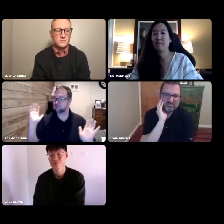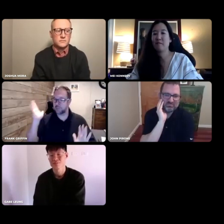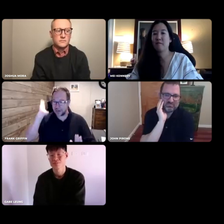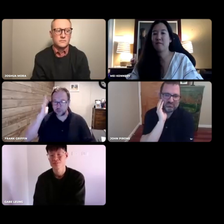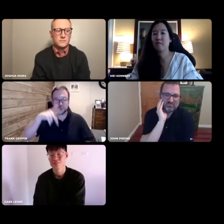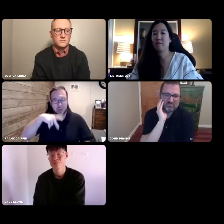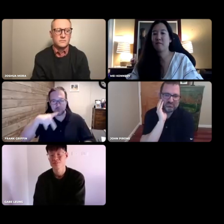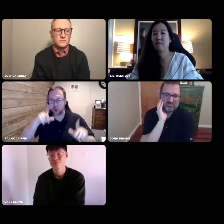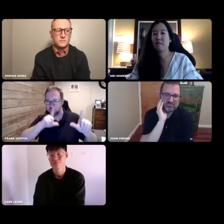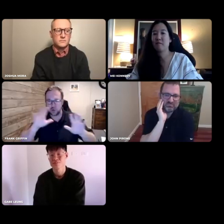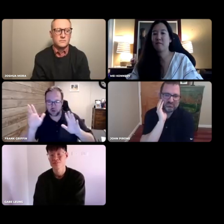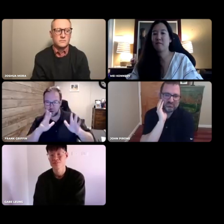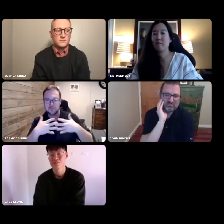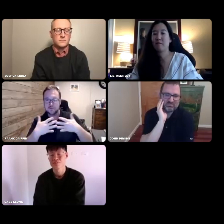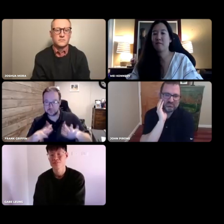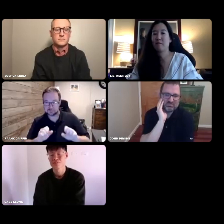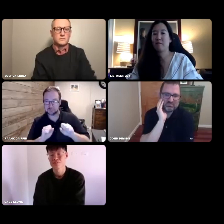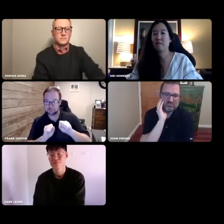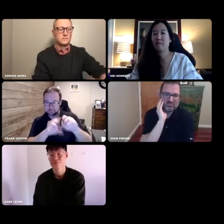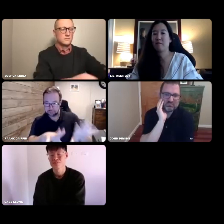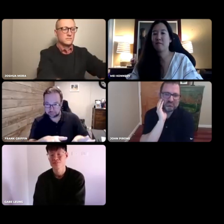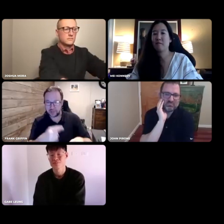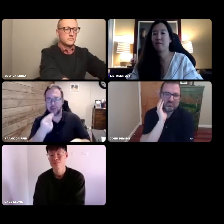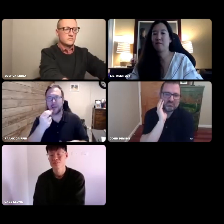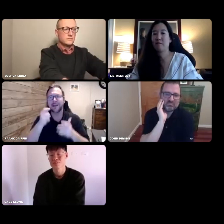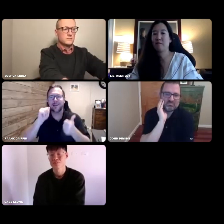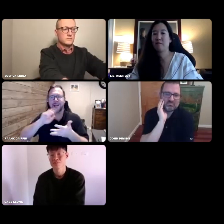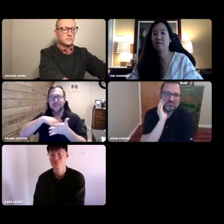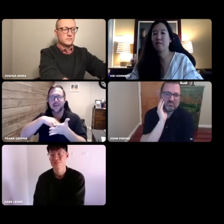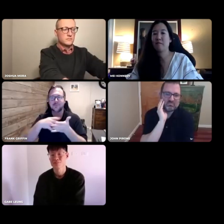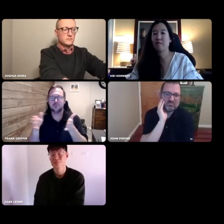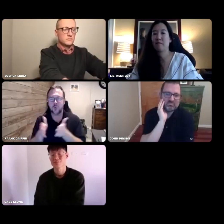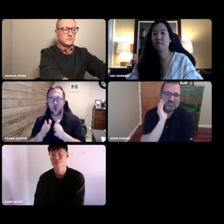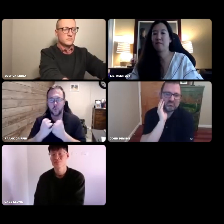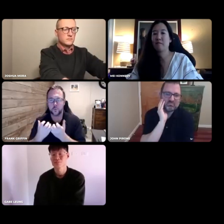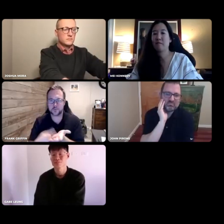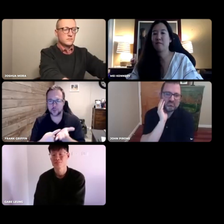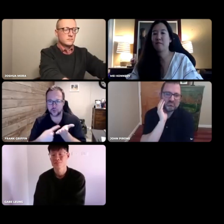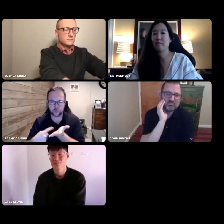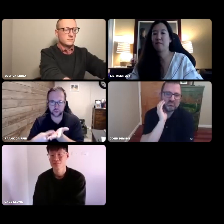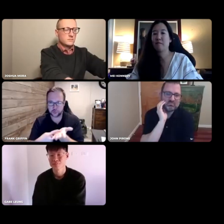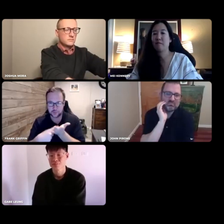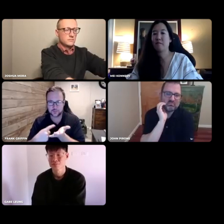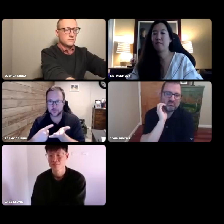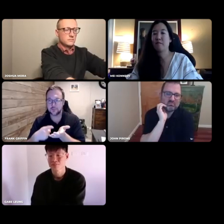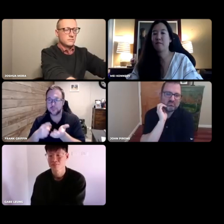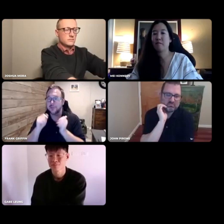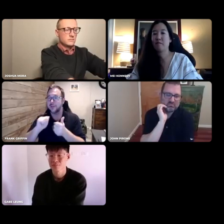With asynchronous teaching, presentations, material, course content, can all be recorded